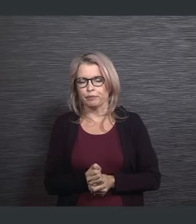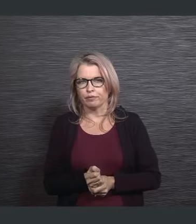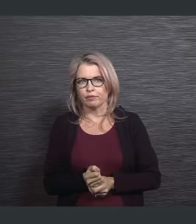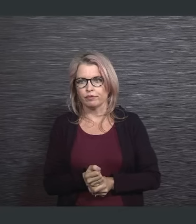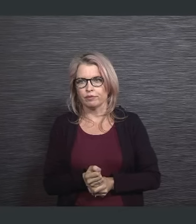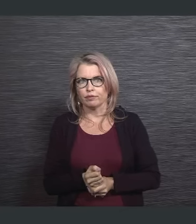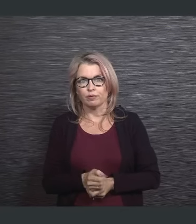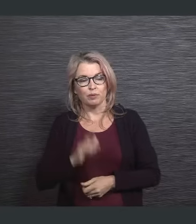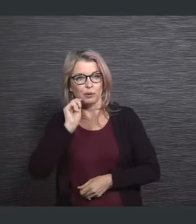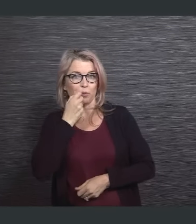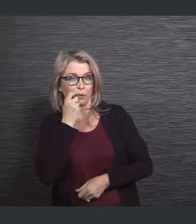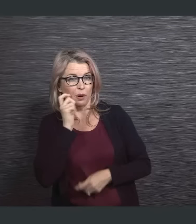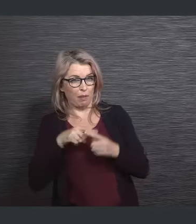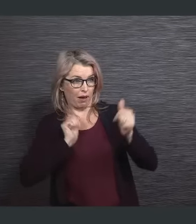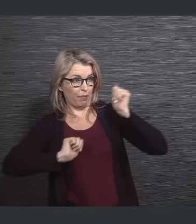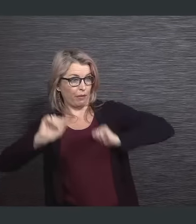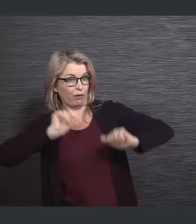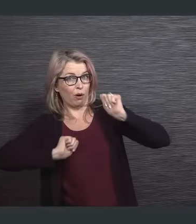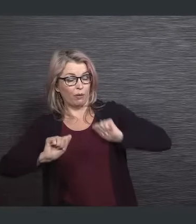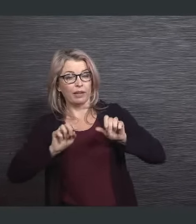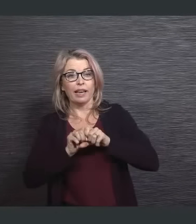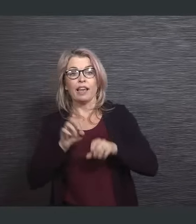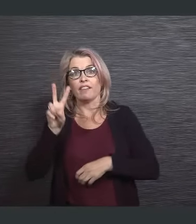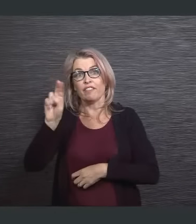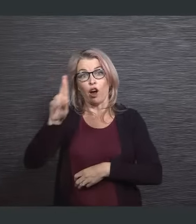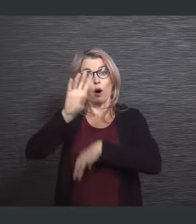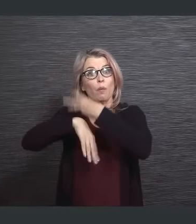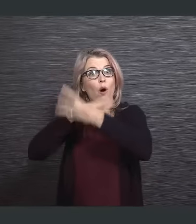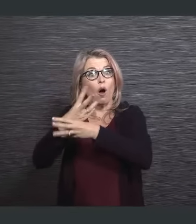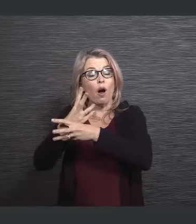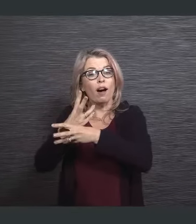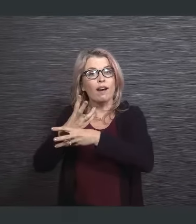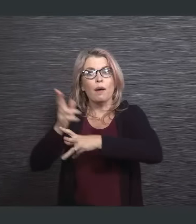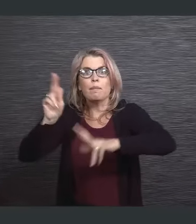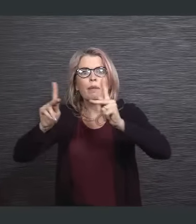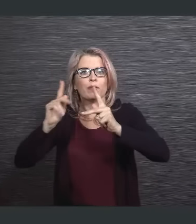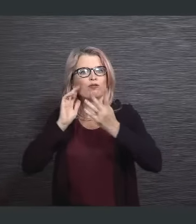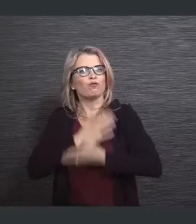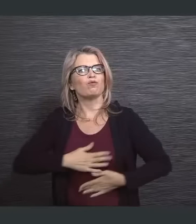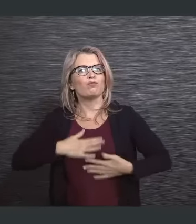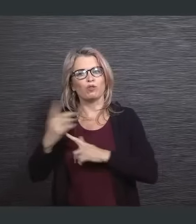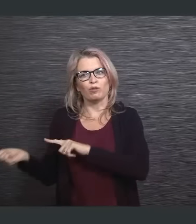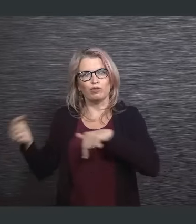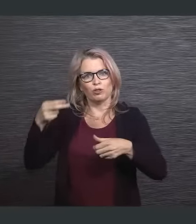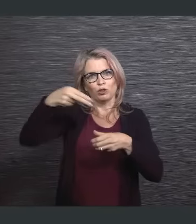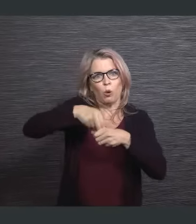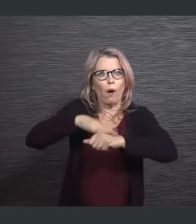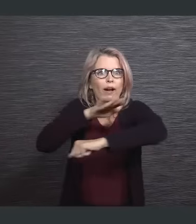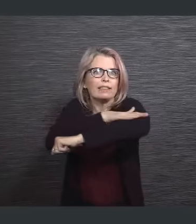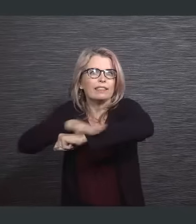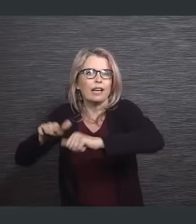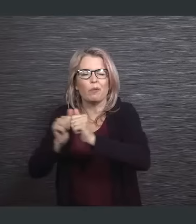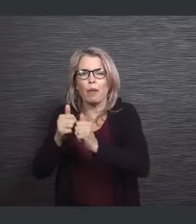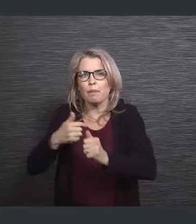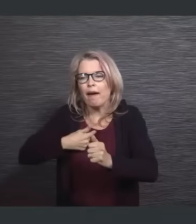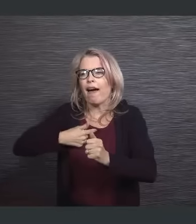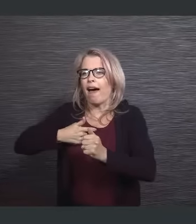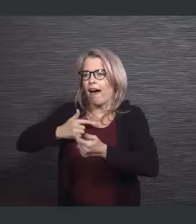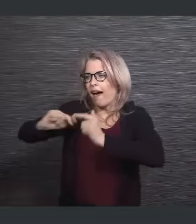What's cool about performances in the virtual world is that fans can actually come on stage with me and run around and interact in a way